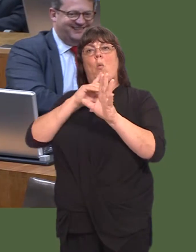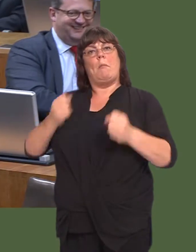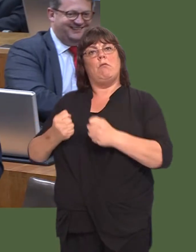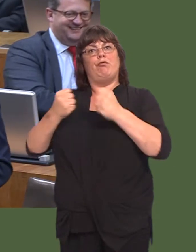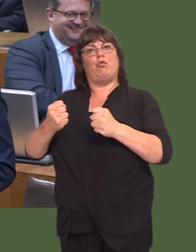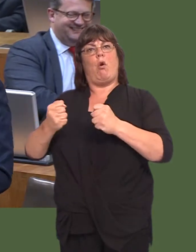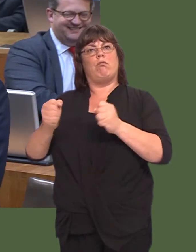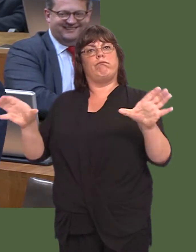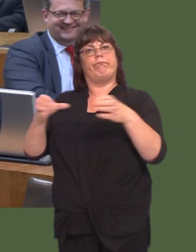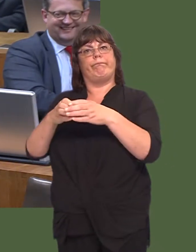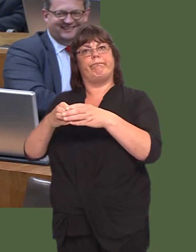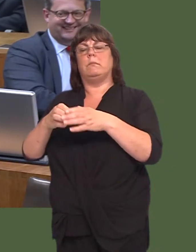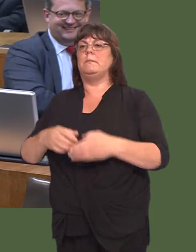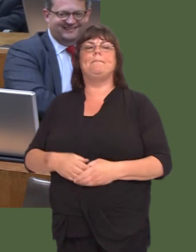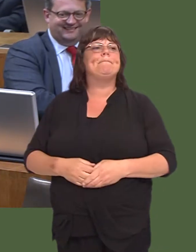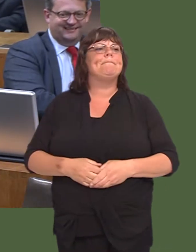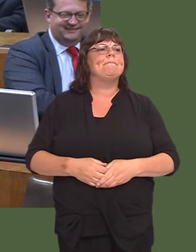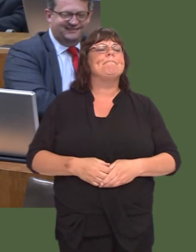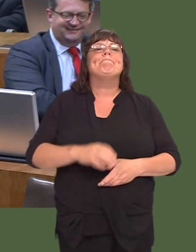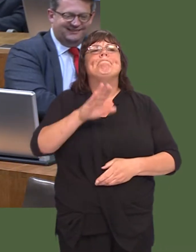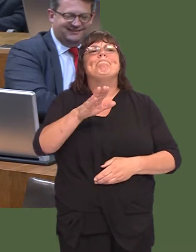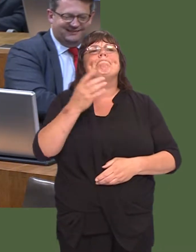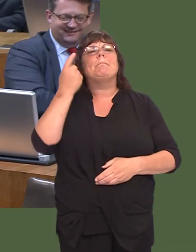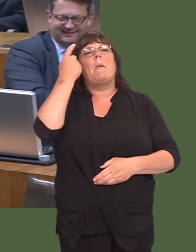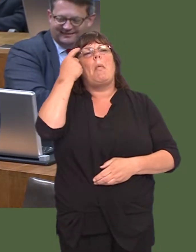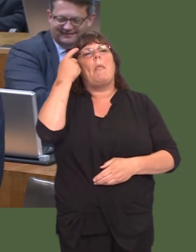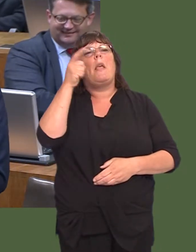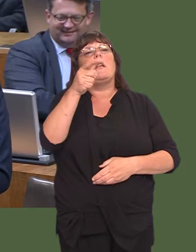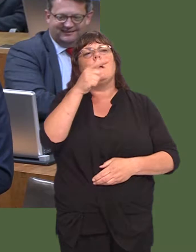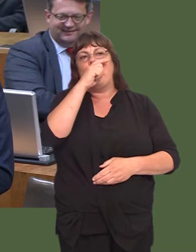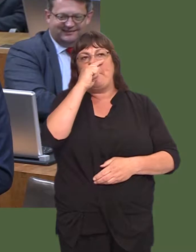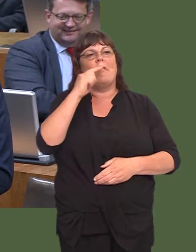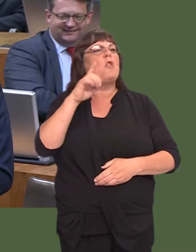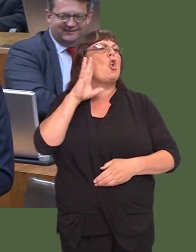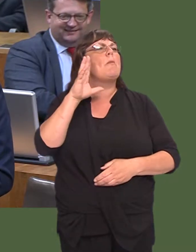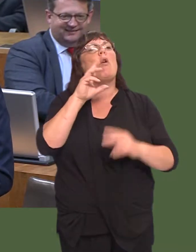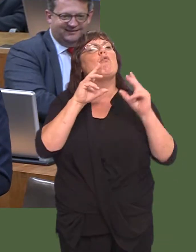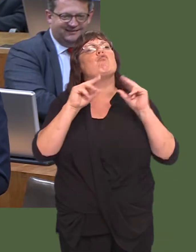Carwyn Jones: Well, I wonder if the leader of the Welsh Conservatives believes Theresa May to be a strong leader, given the rumours weíve heard about his deselection, and that